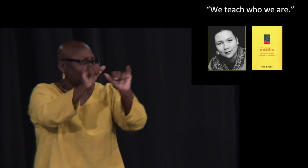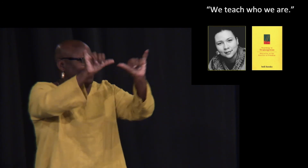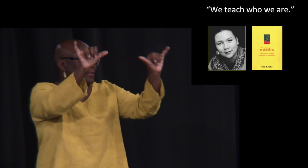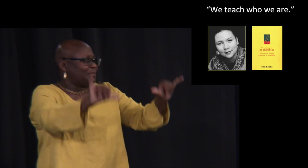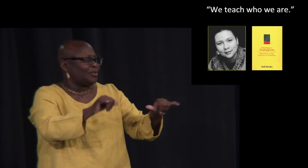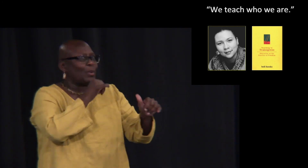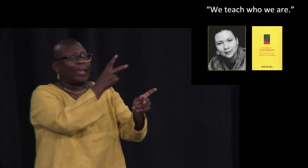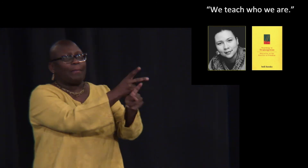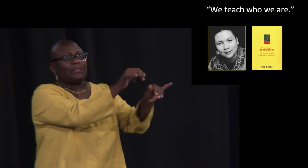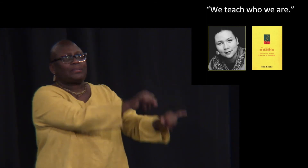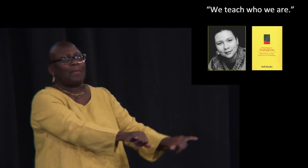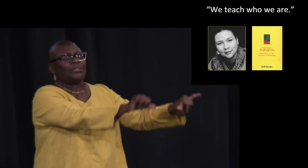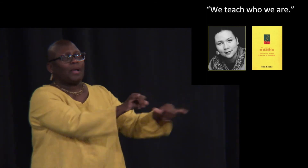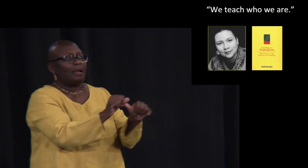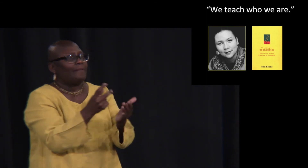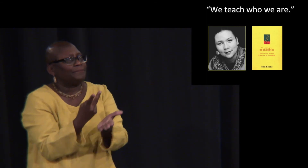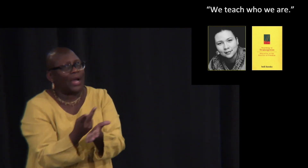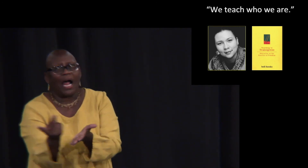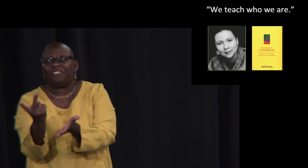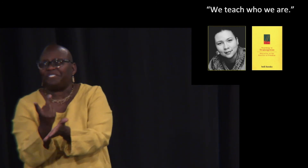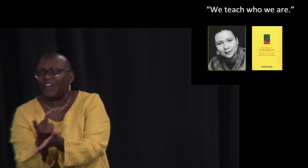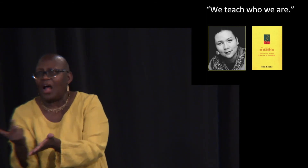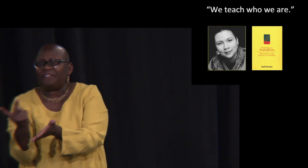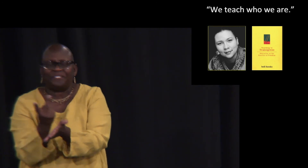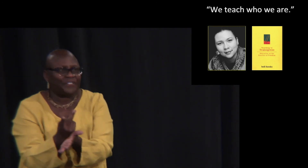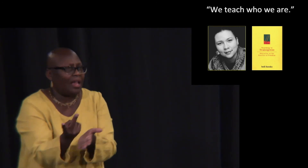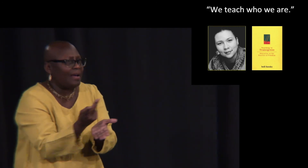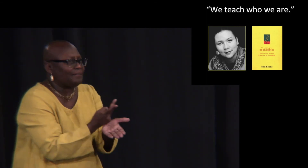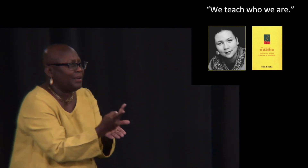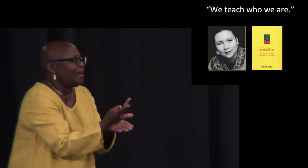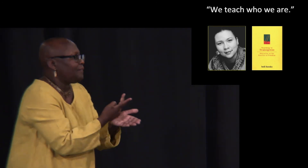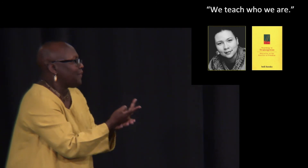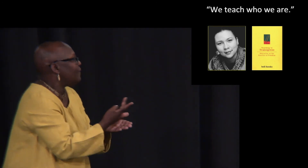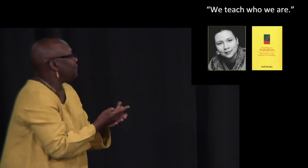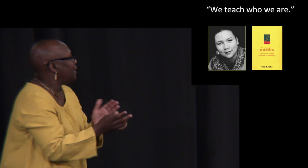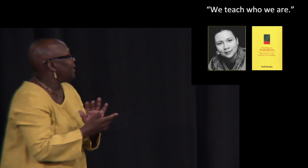This book is excellent - quite powerful.